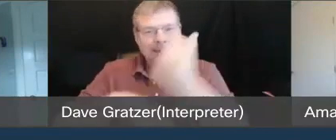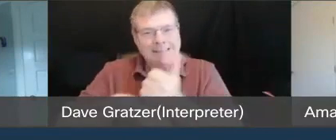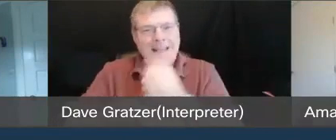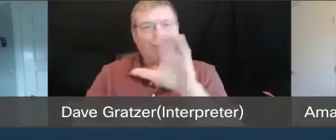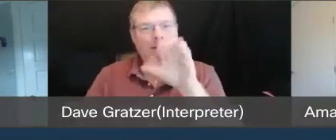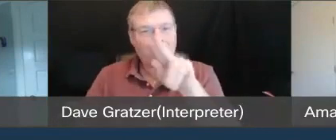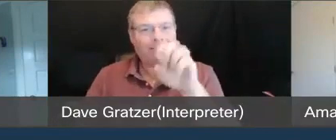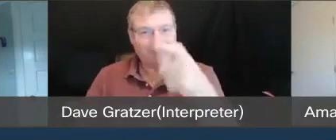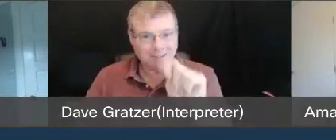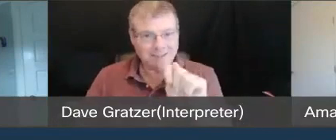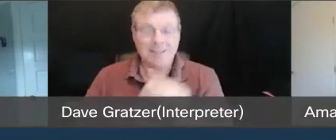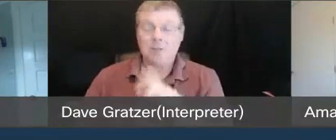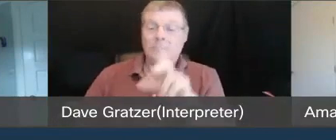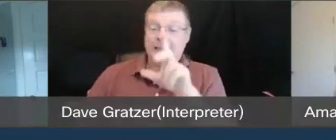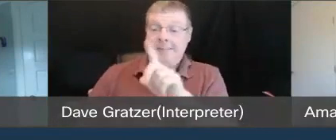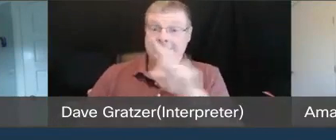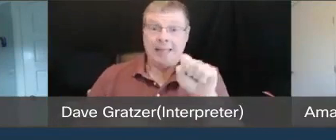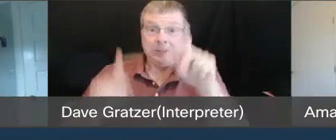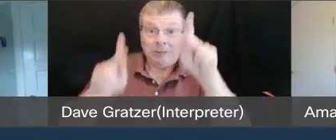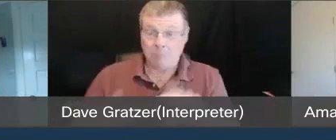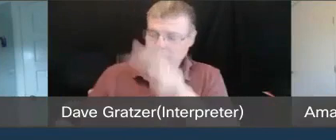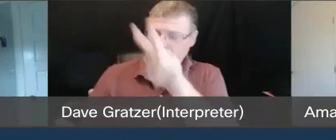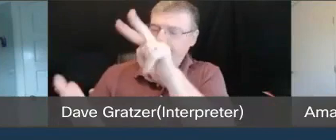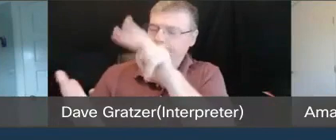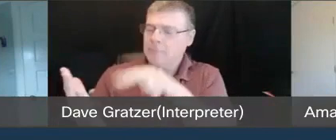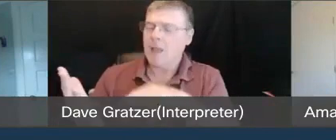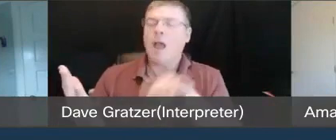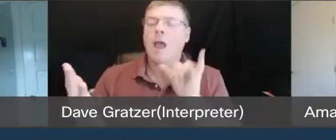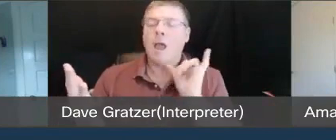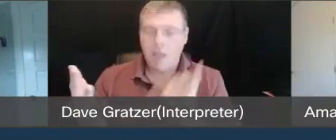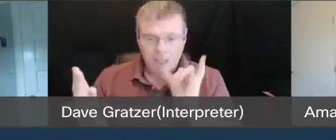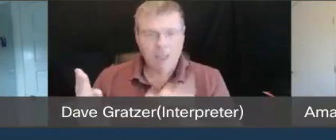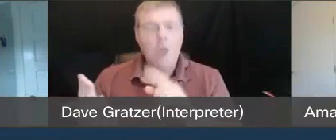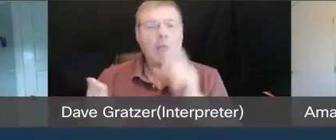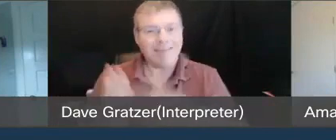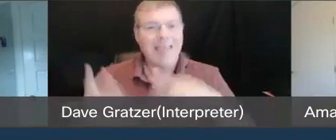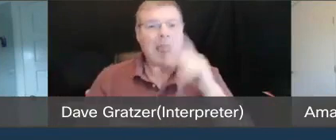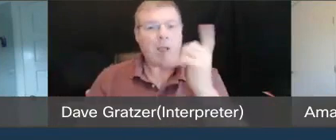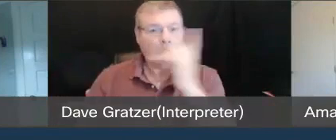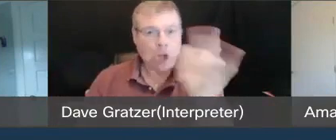so the DDS examiner can see the full picture of how the applicant's life progressed from childhood.